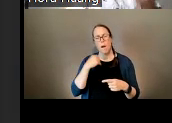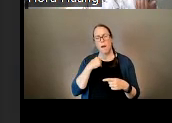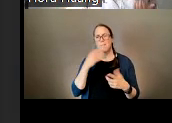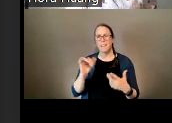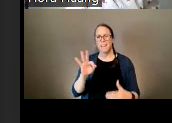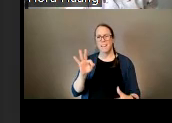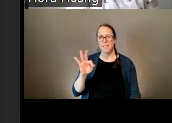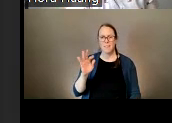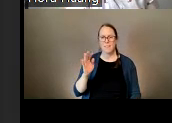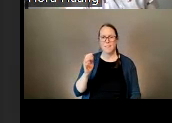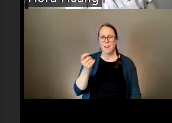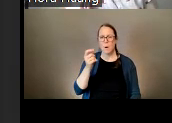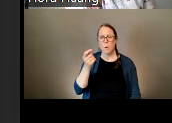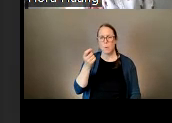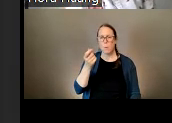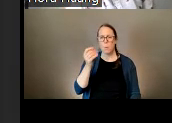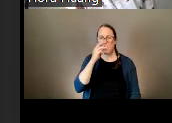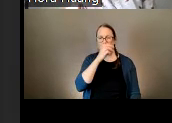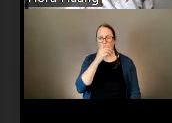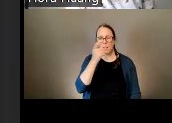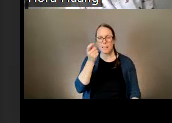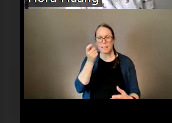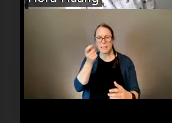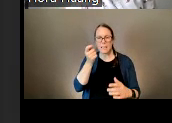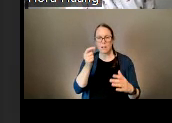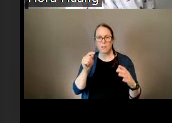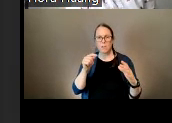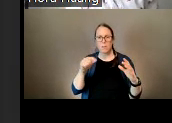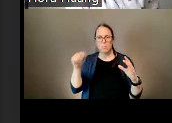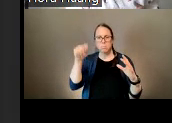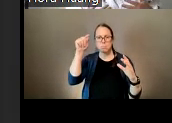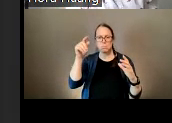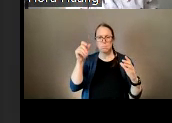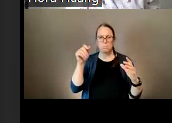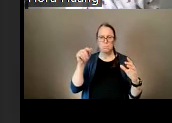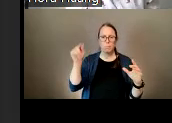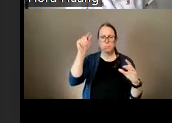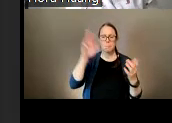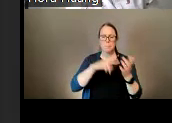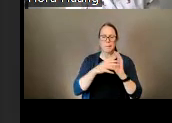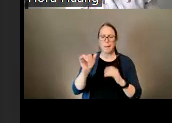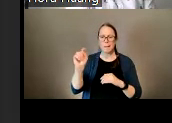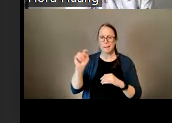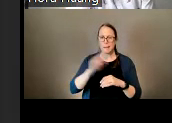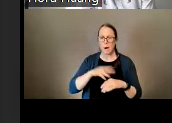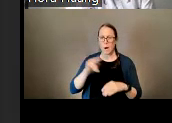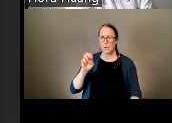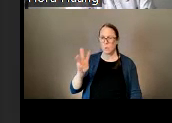Those are the serifs. If you take them away, sans just means without. So sans serifs fonts are just fonts